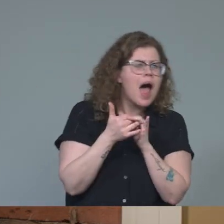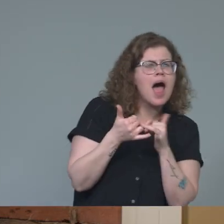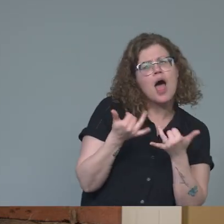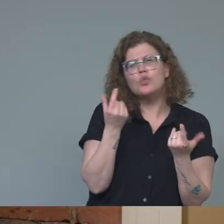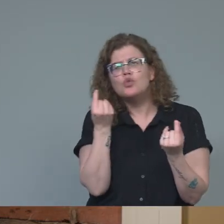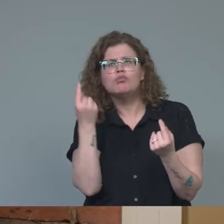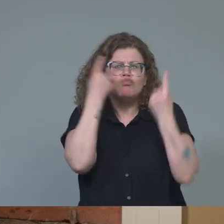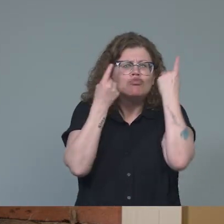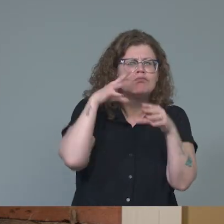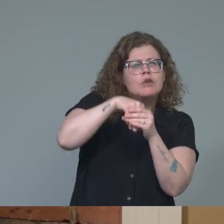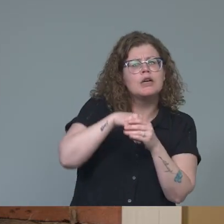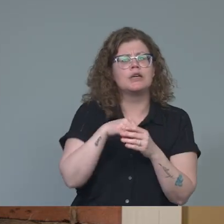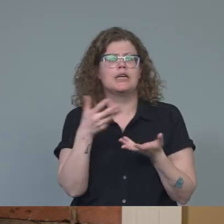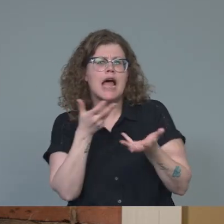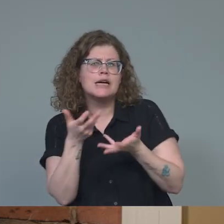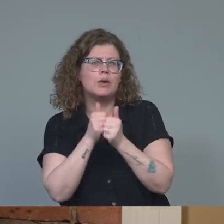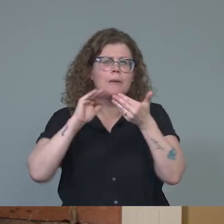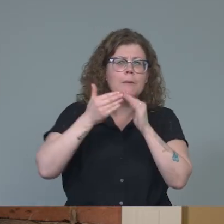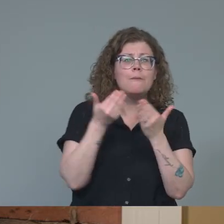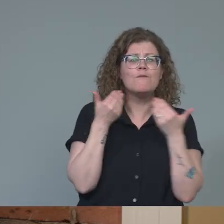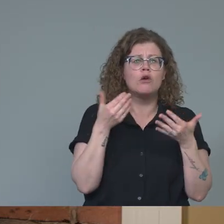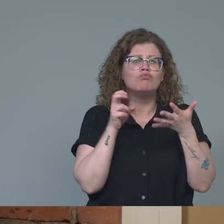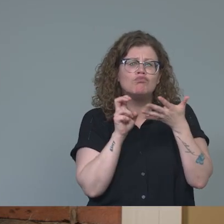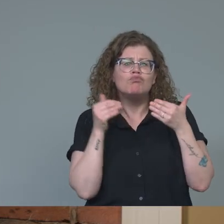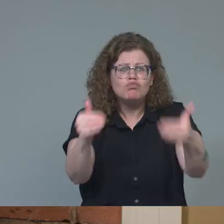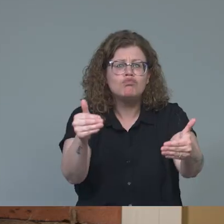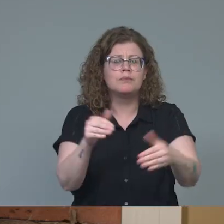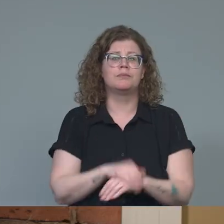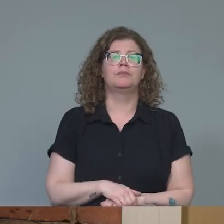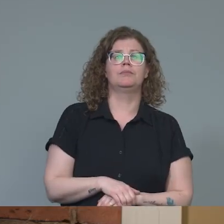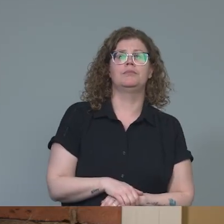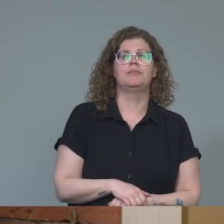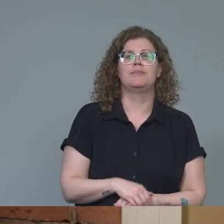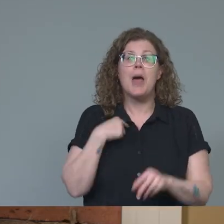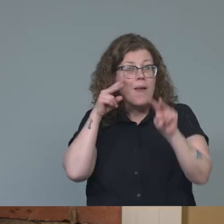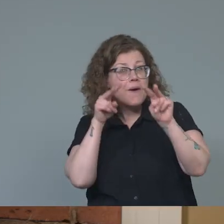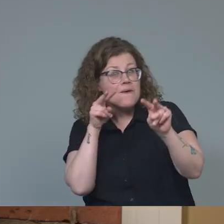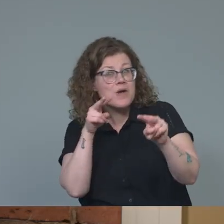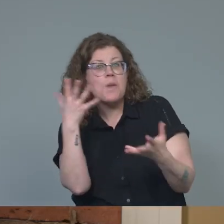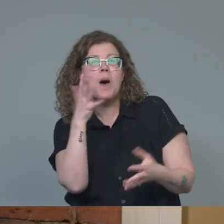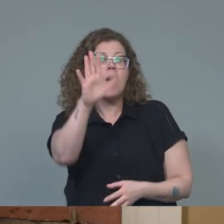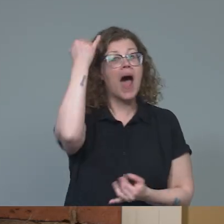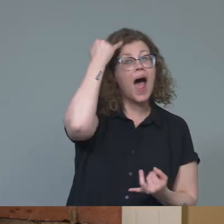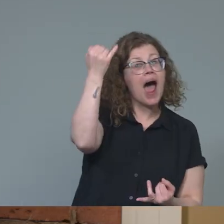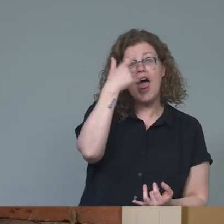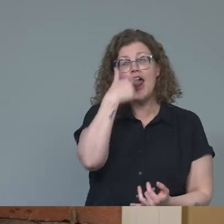for making sure that you reserve some budget to do community engagement your process and then giving you some ideas about how you might want to consider engaging